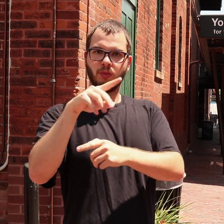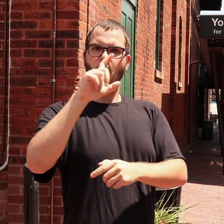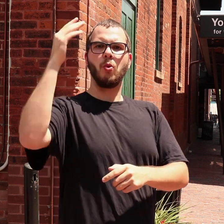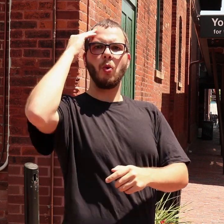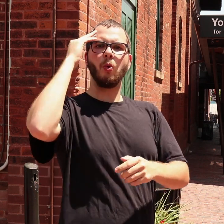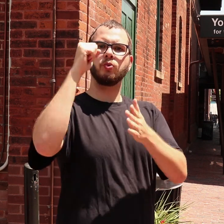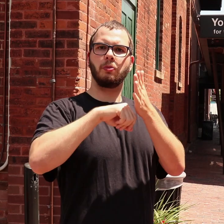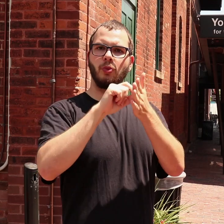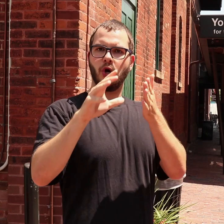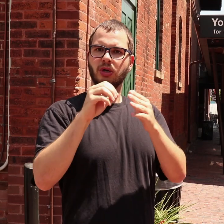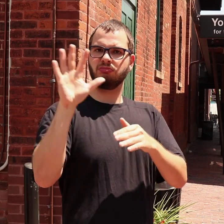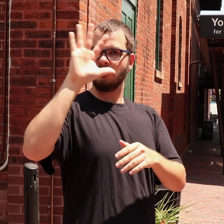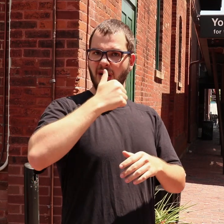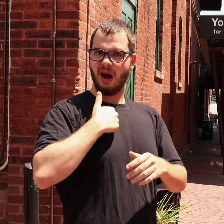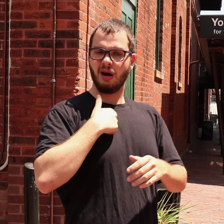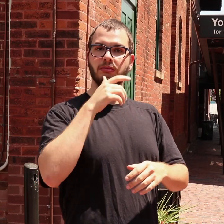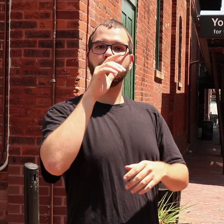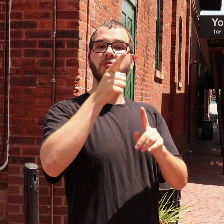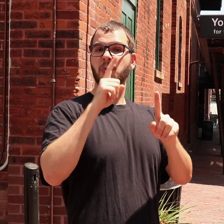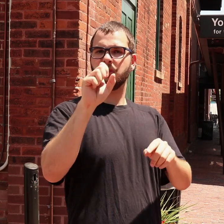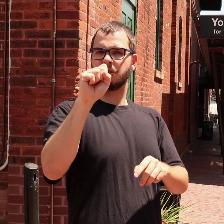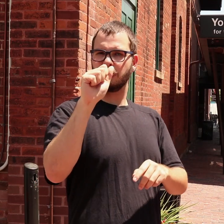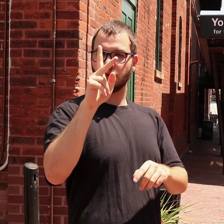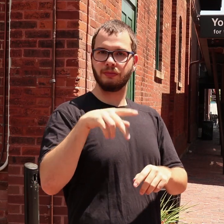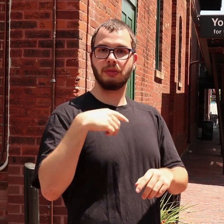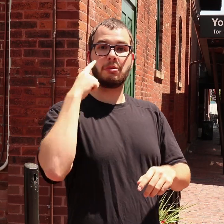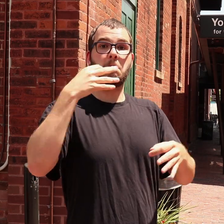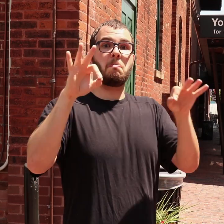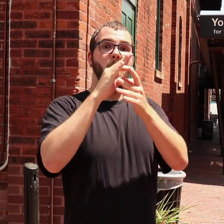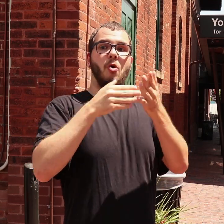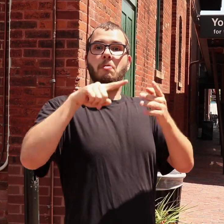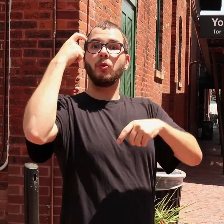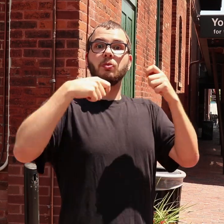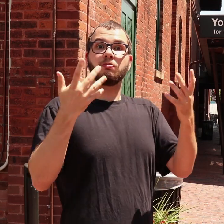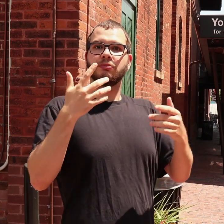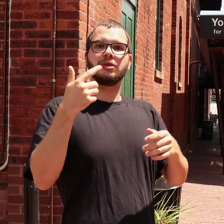He is a well-known screenwriter in Canada, he hails from Saskatchewan. I believe the most important part of "The Black Drum"